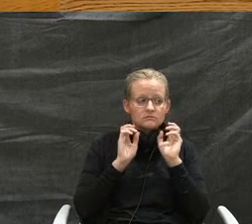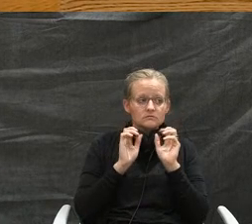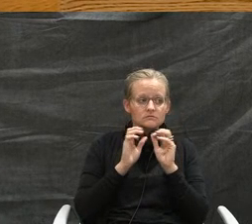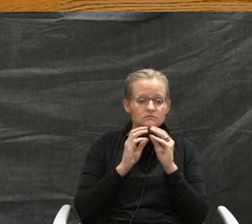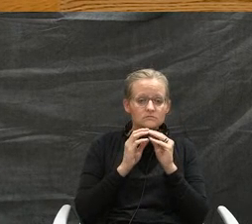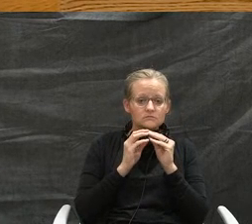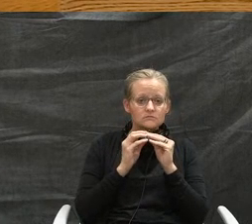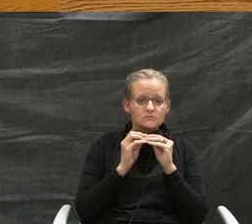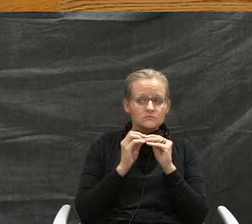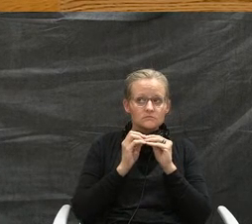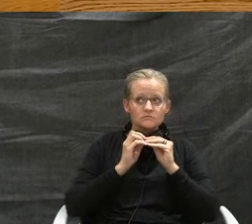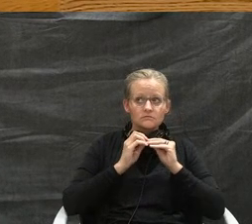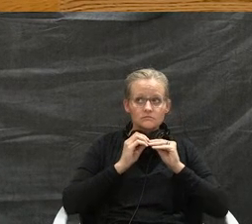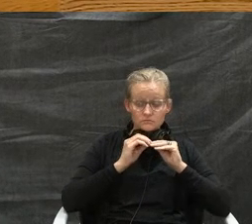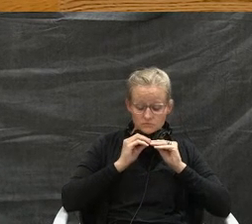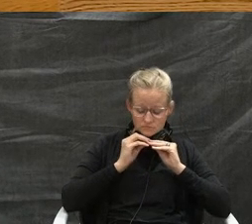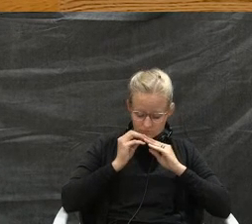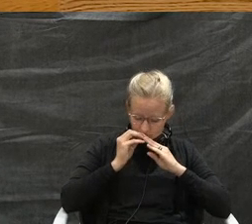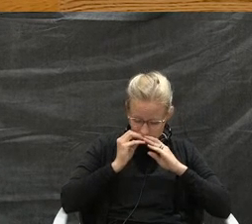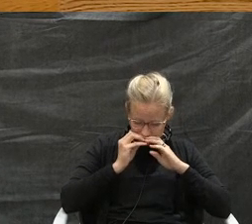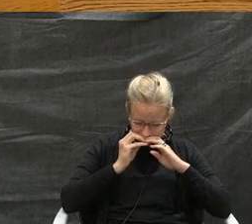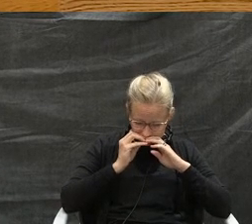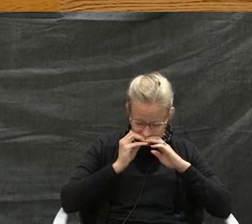She is. Looks like she's talking.